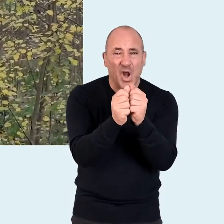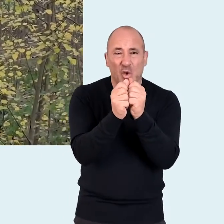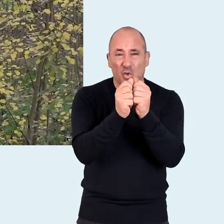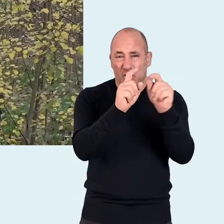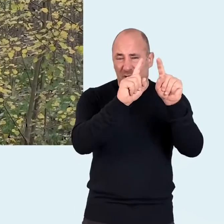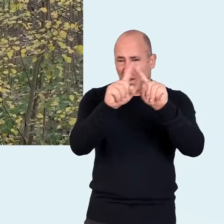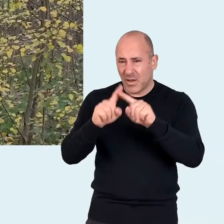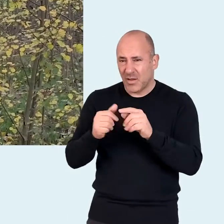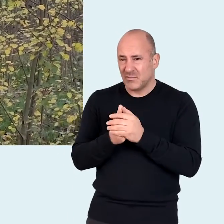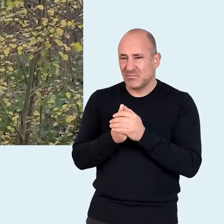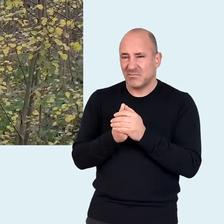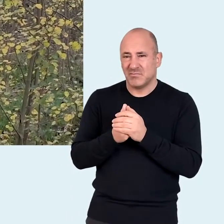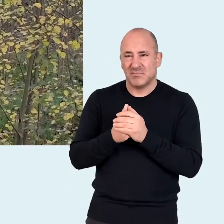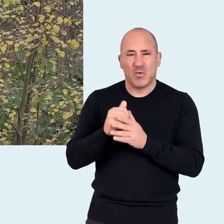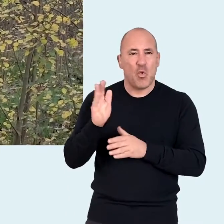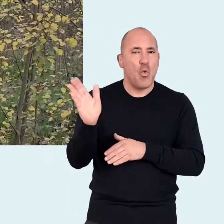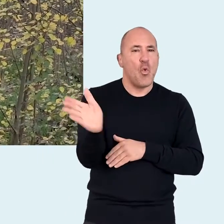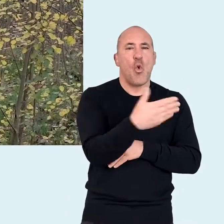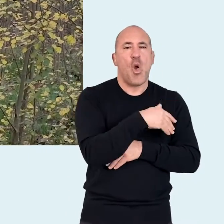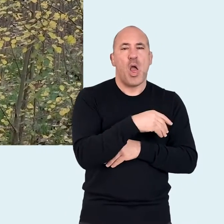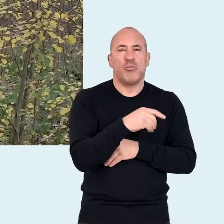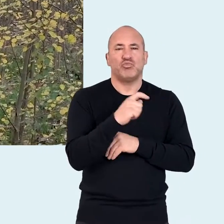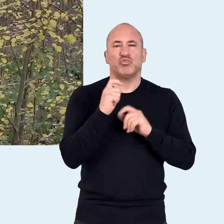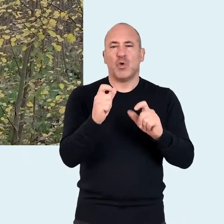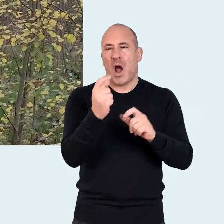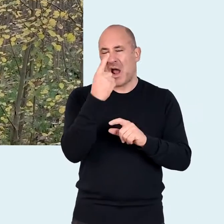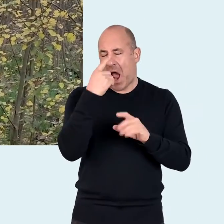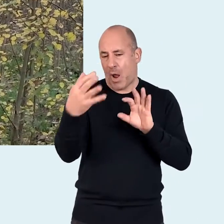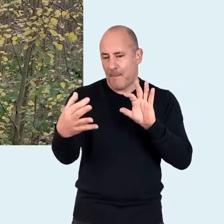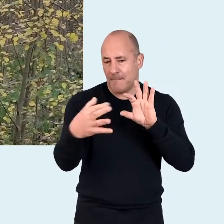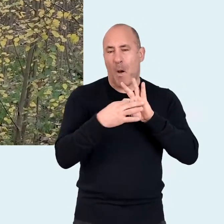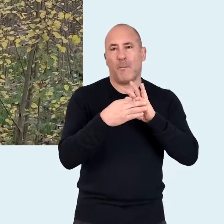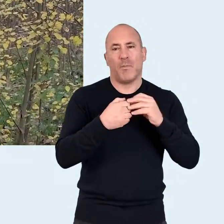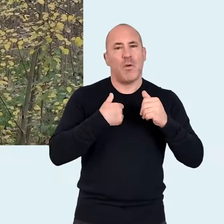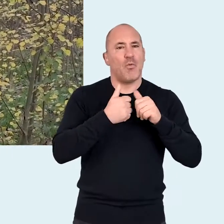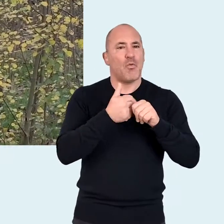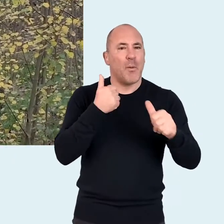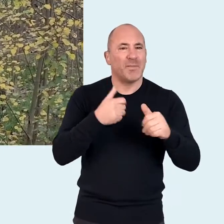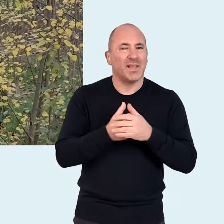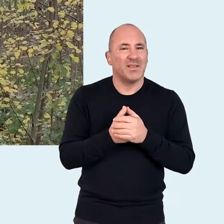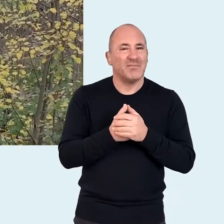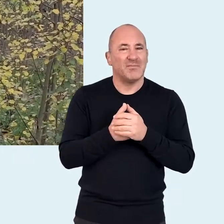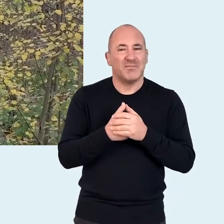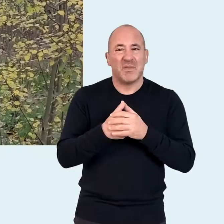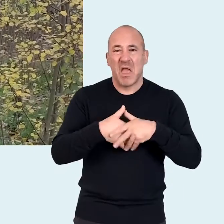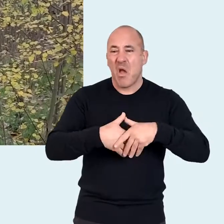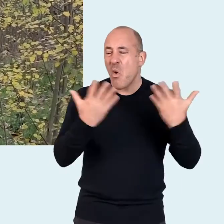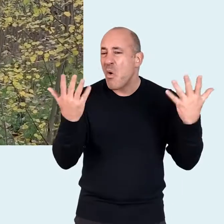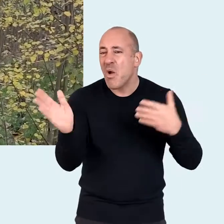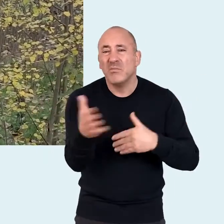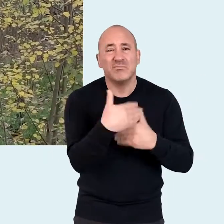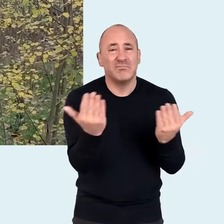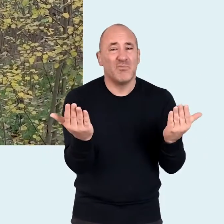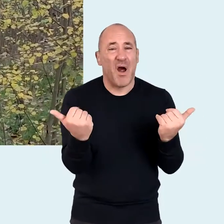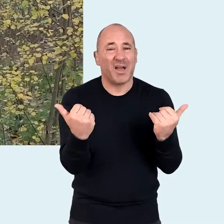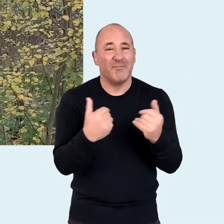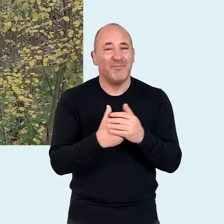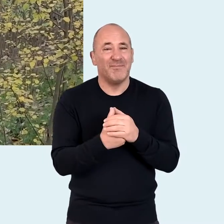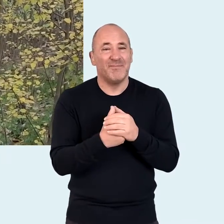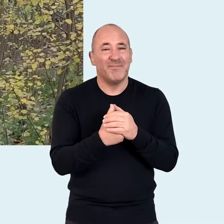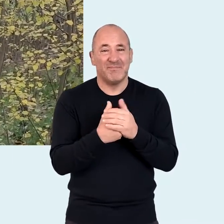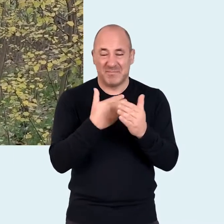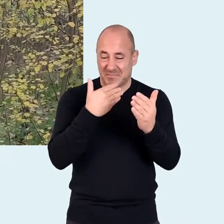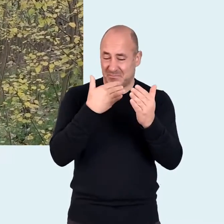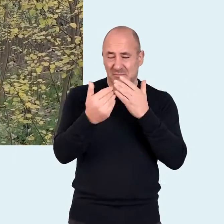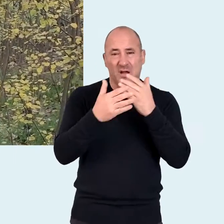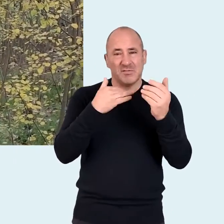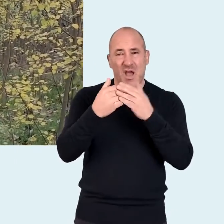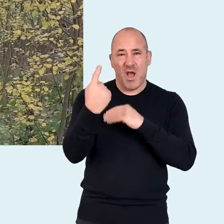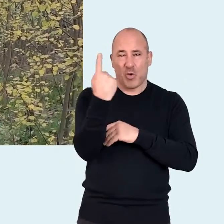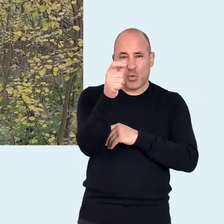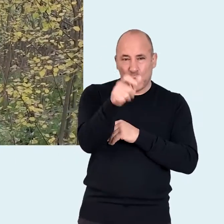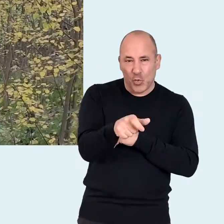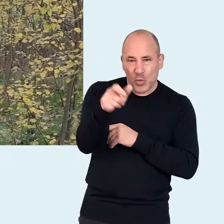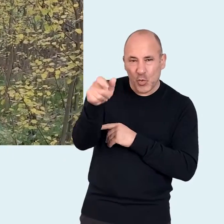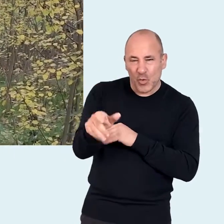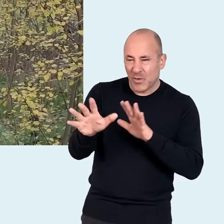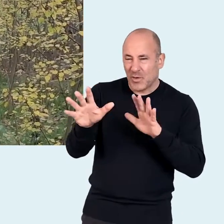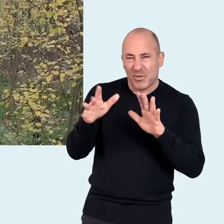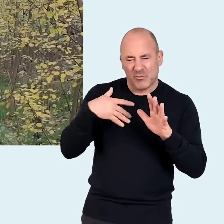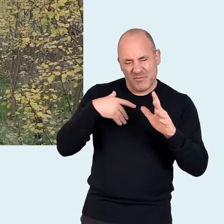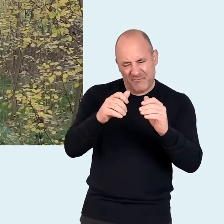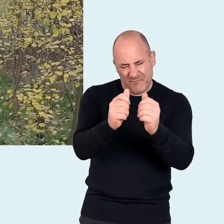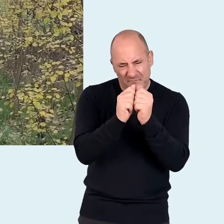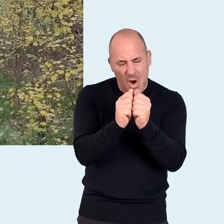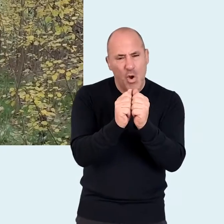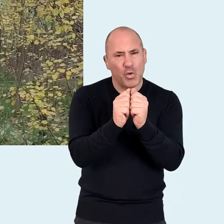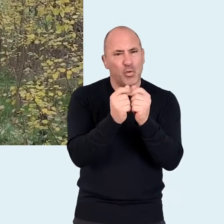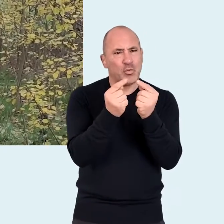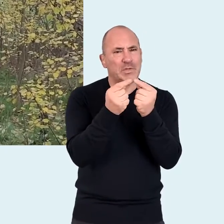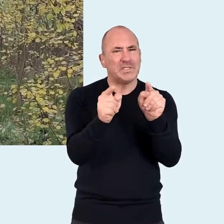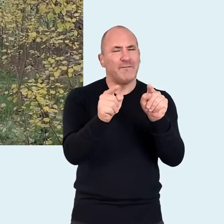everyone, valuing other people, giving everybody a chance to connect with us, anybody is welcome,